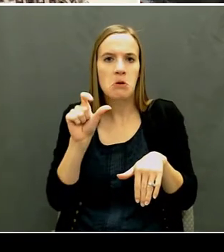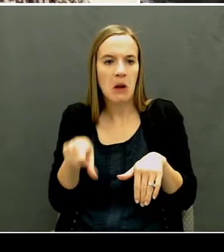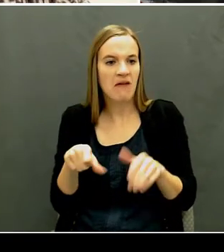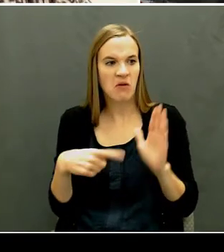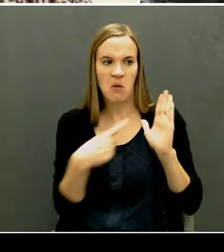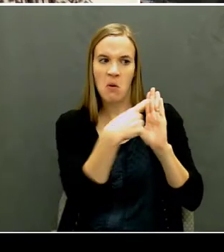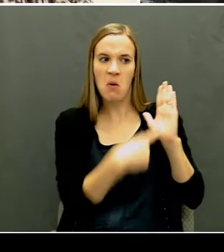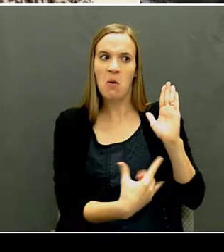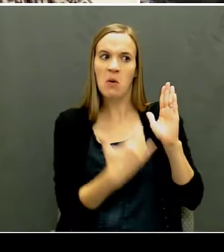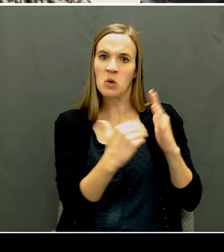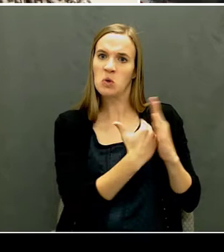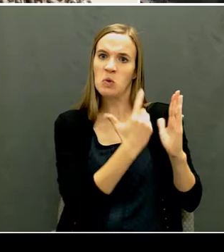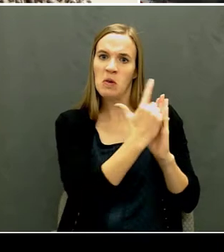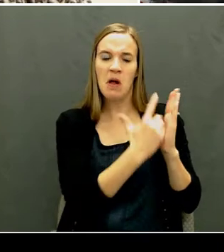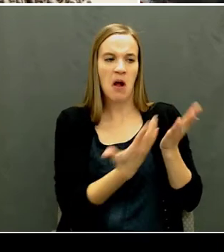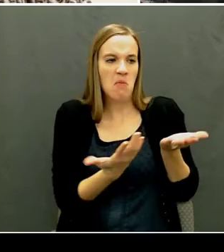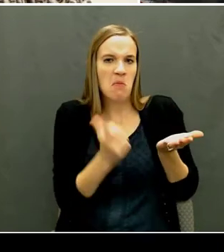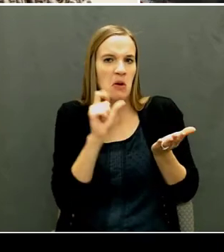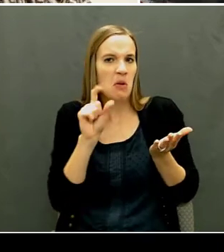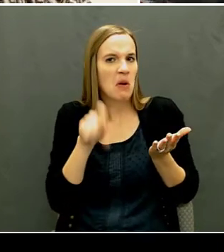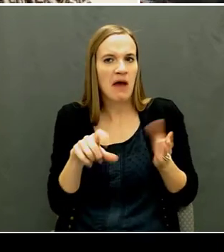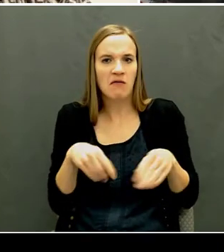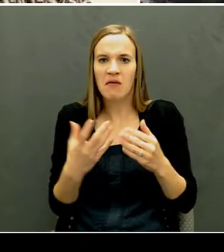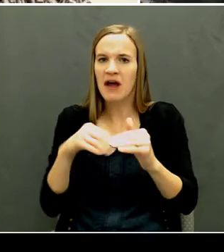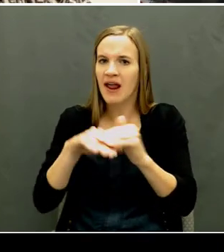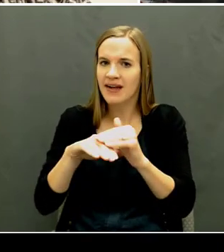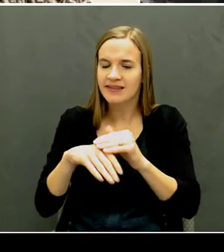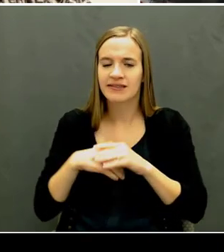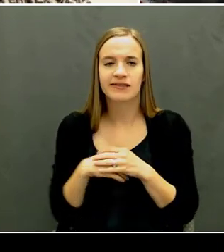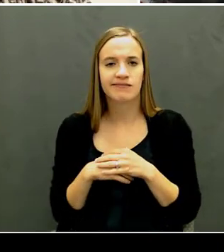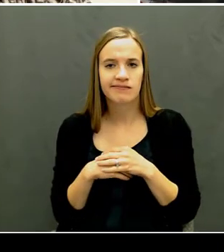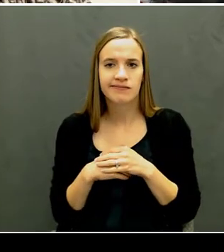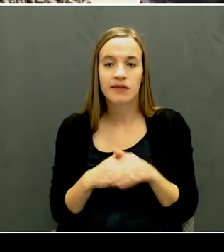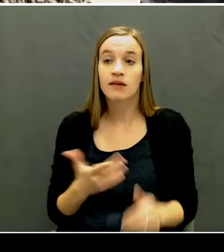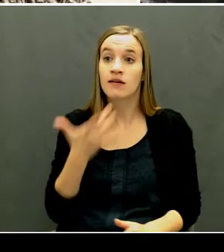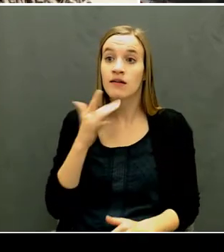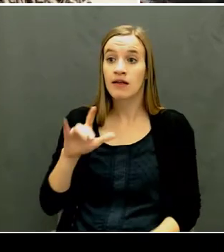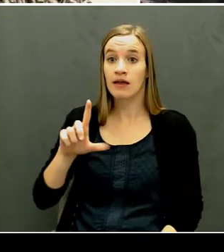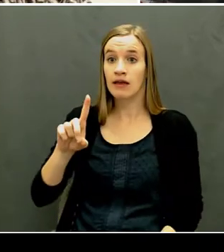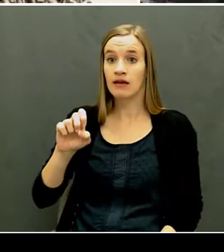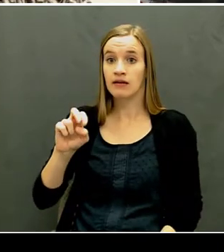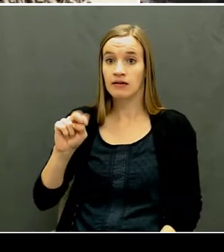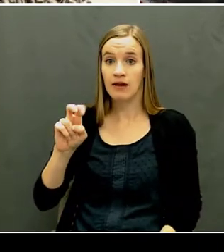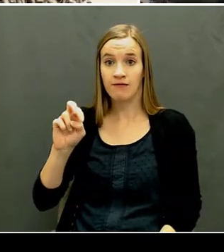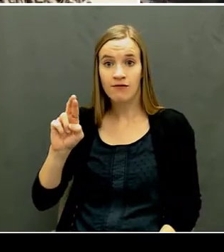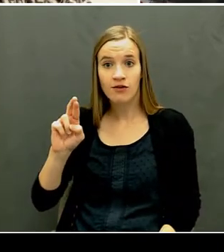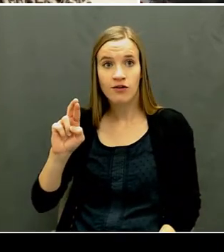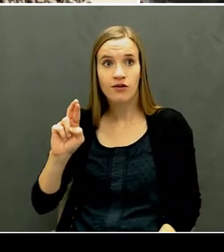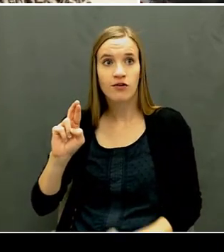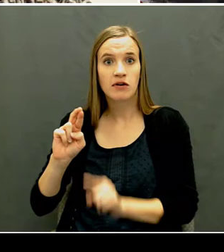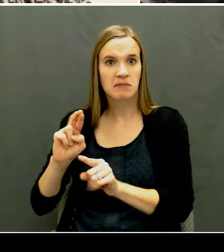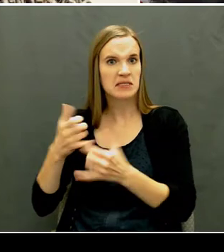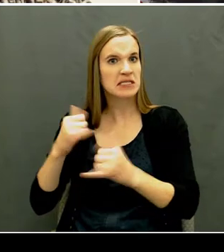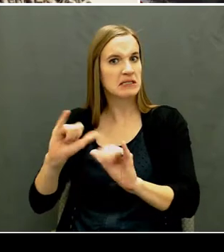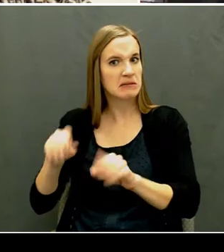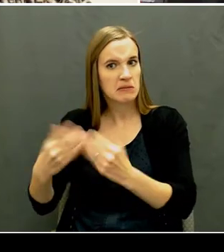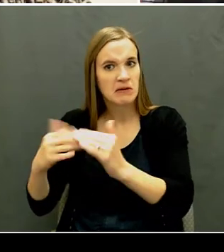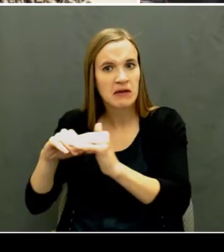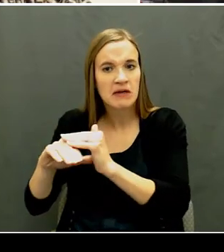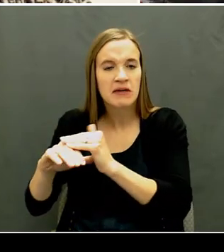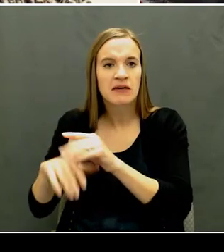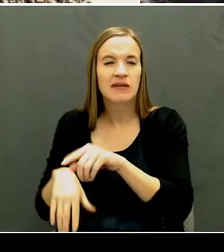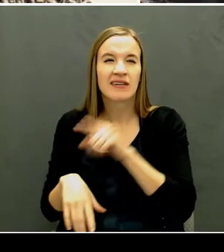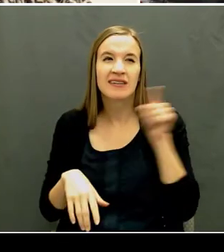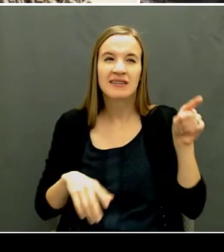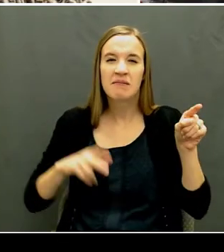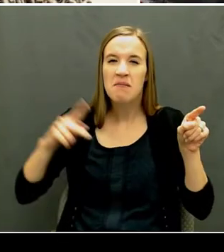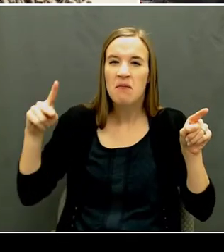Denver was proceeding for other cities, Oregon, I think was Portland, maybe I know Seattle, some of